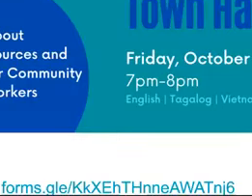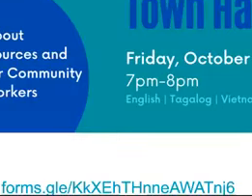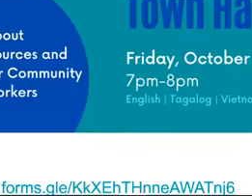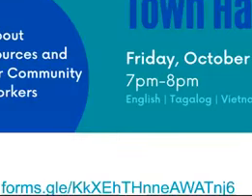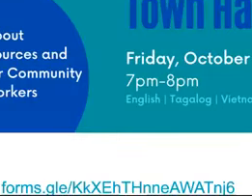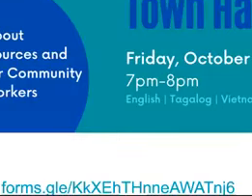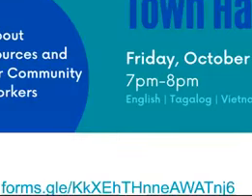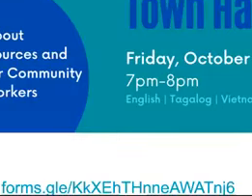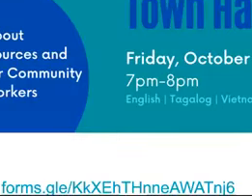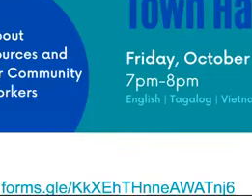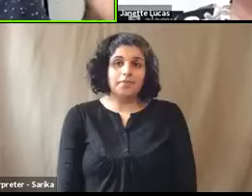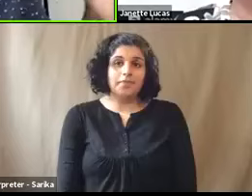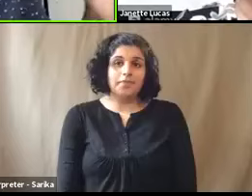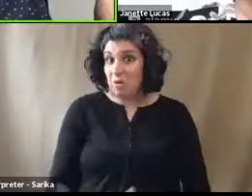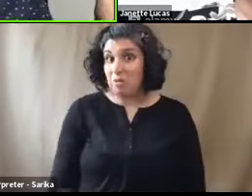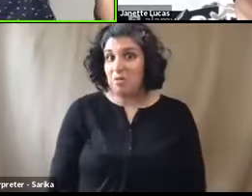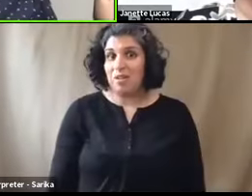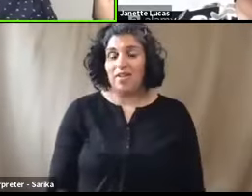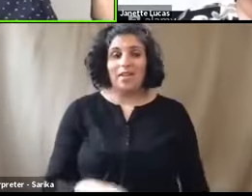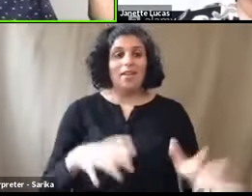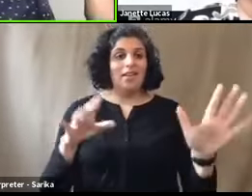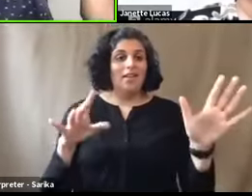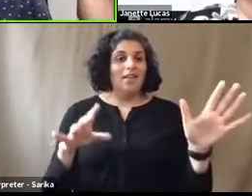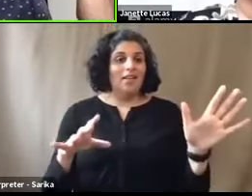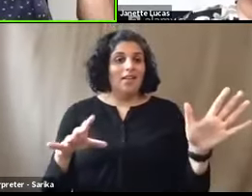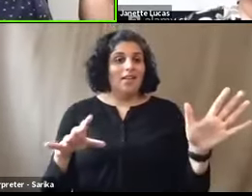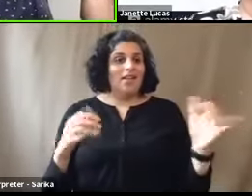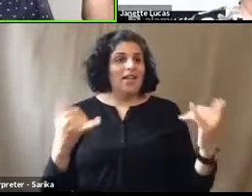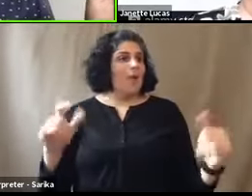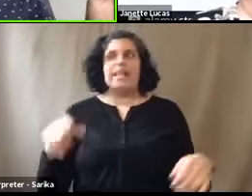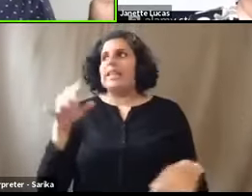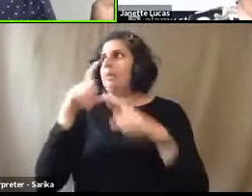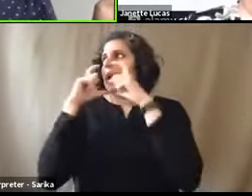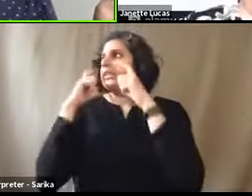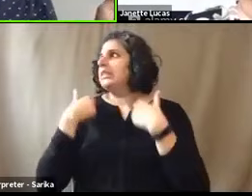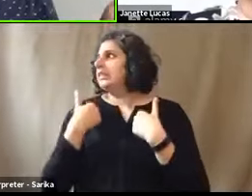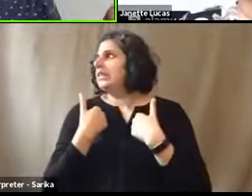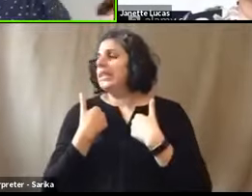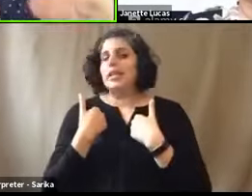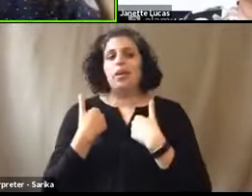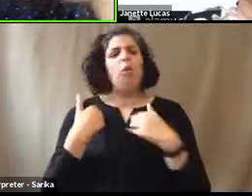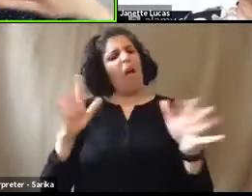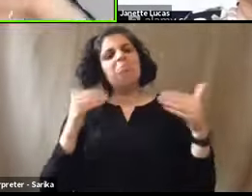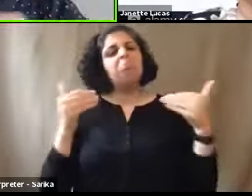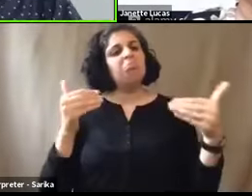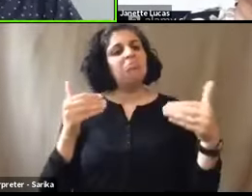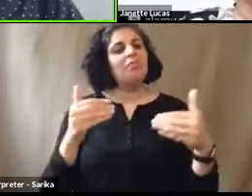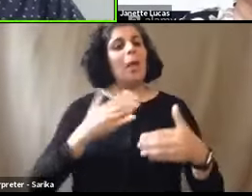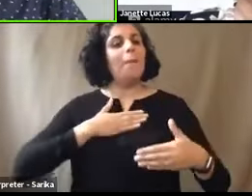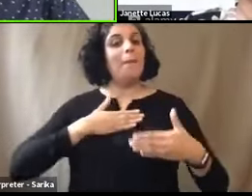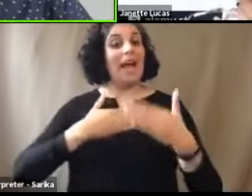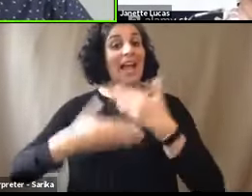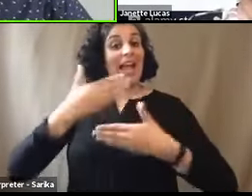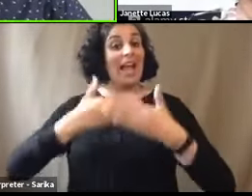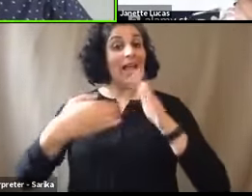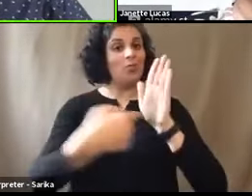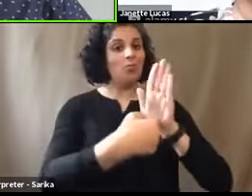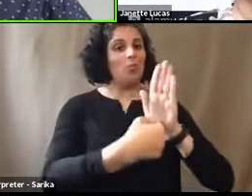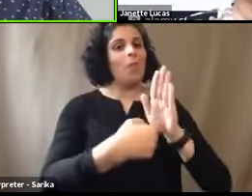Let me stop sharing my screen, and now I need a mask, or I can improvise. My hands will be the mask, right?